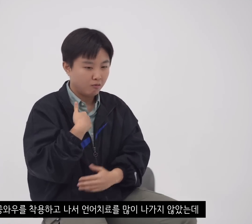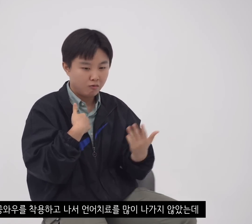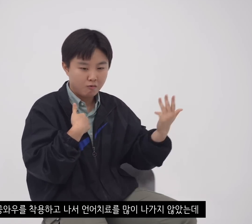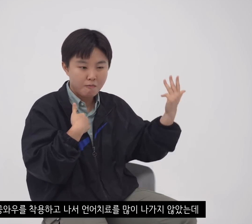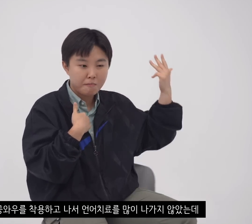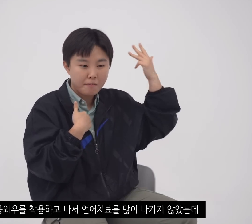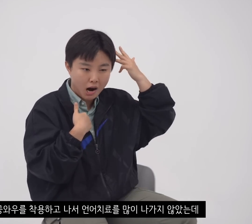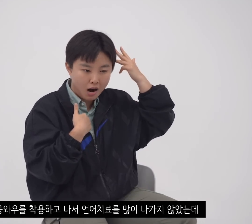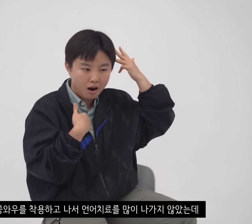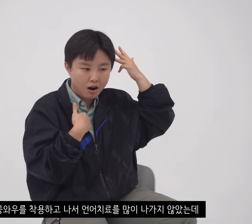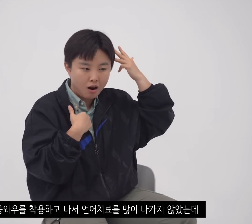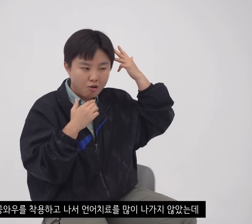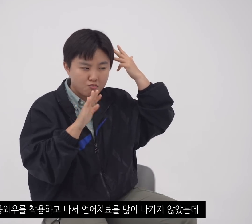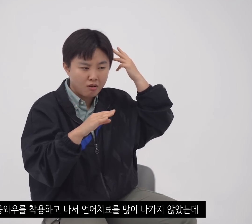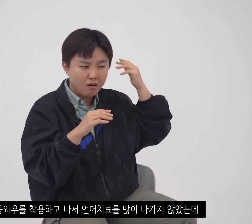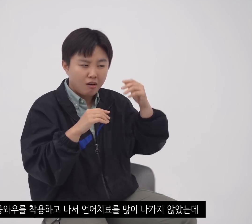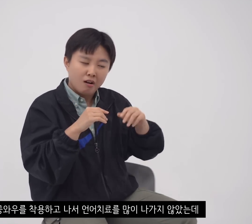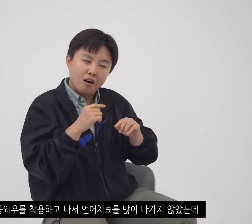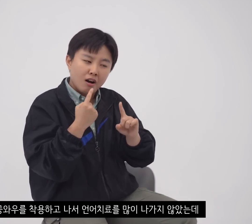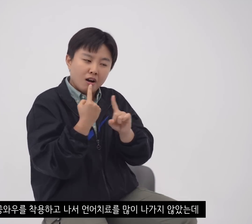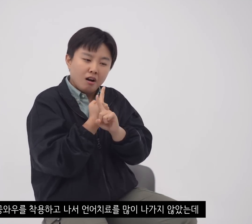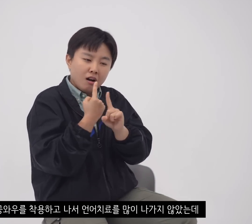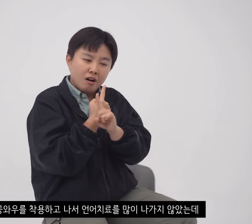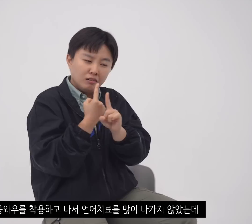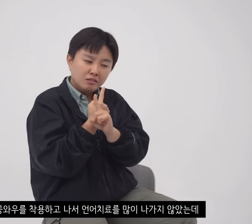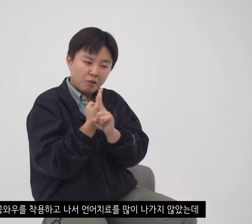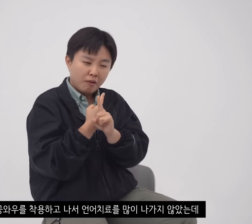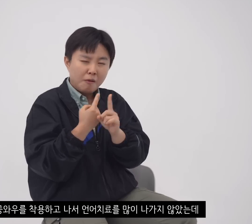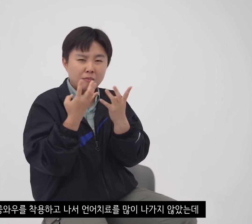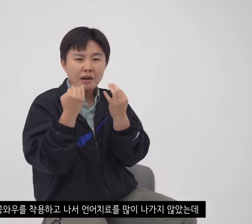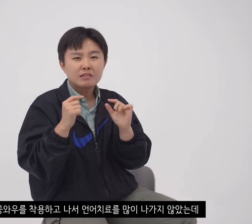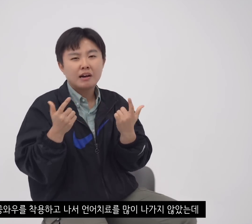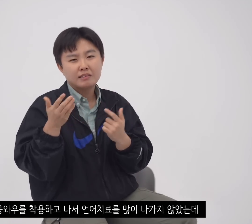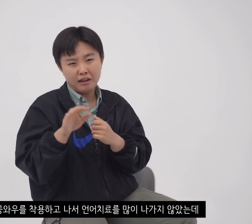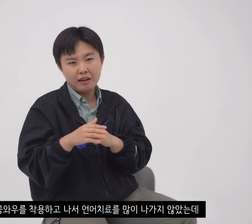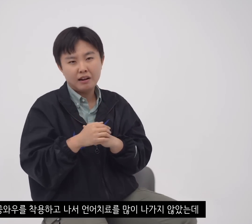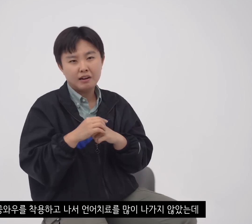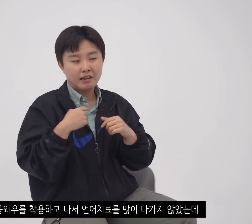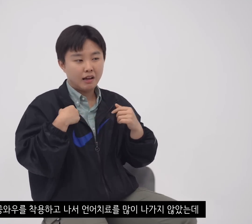After getting the cochlear implant, I didn't go to much speech therapy, but